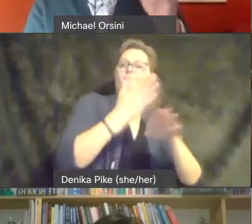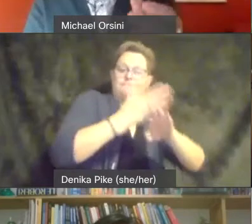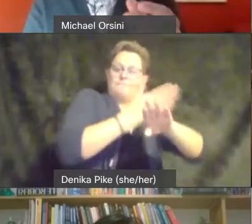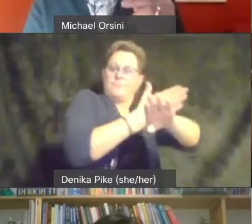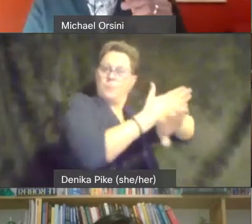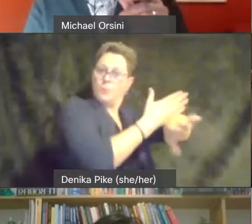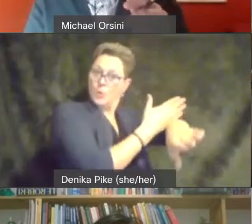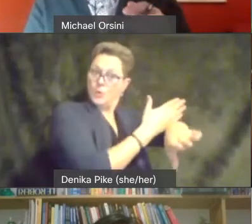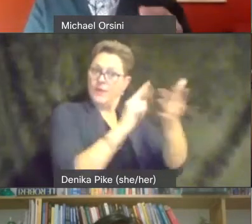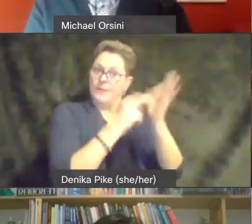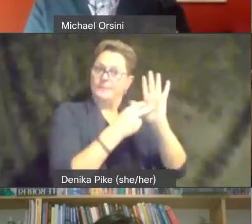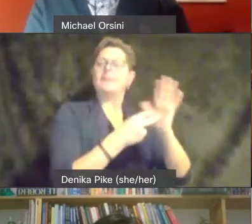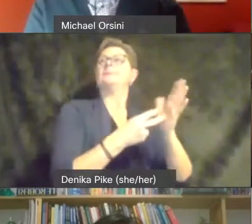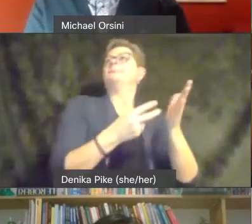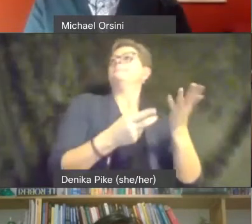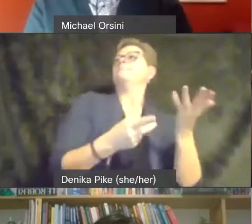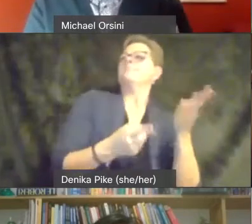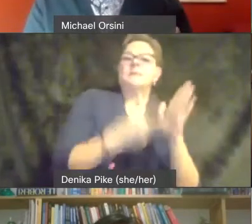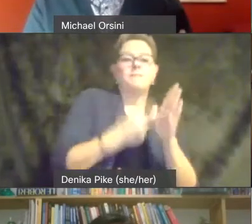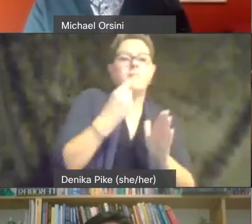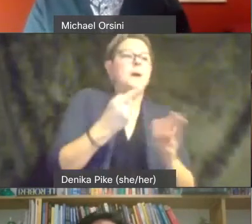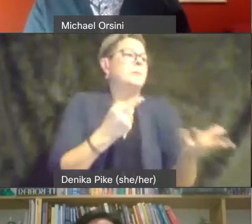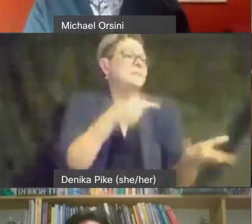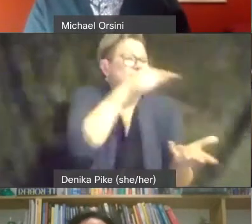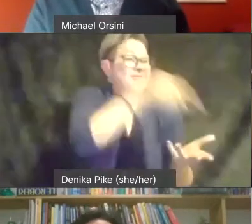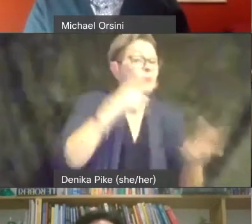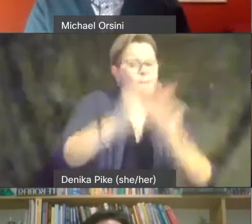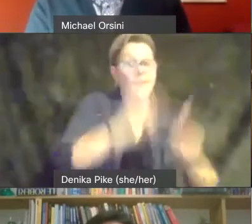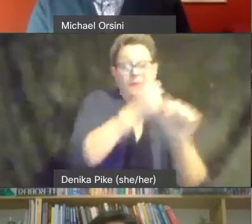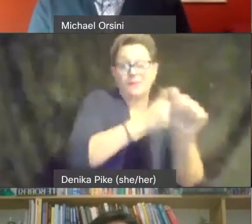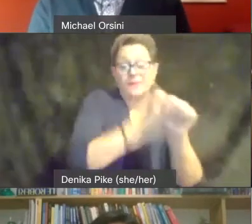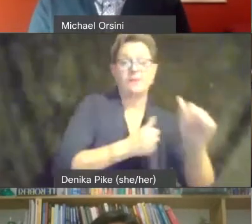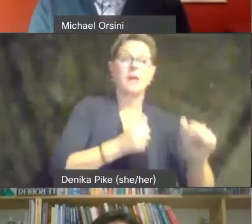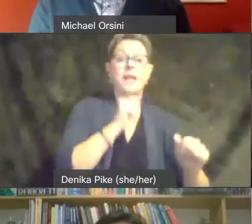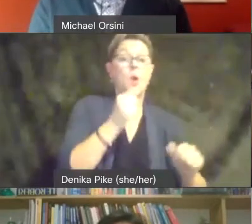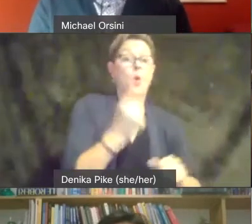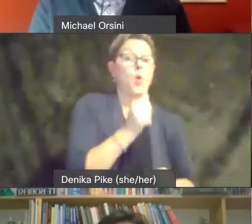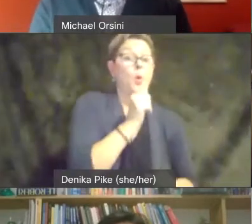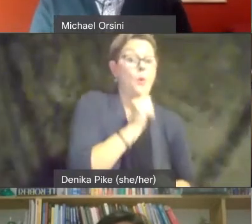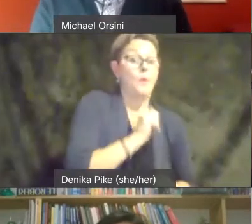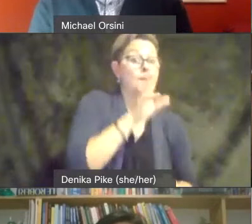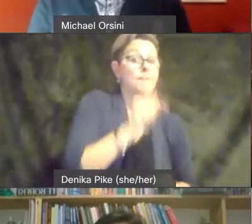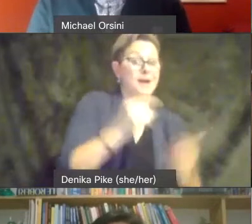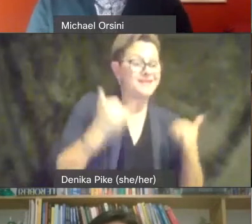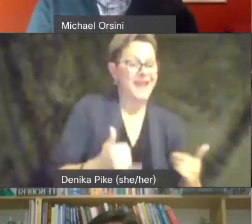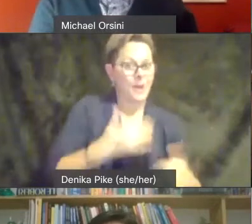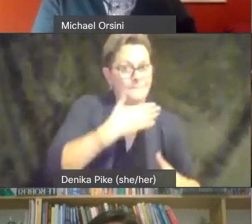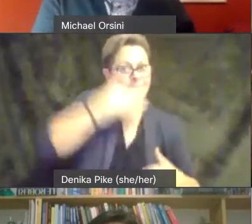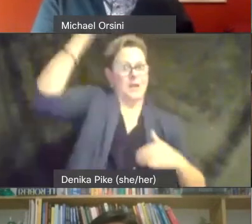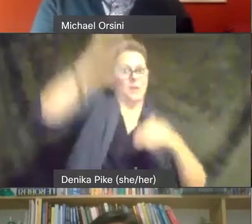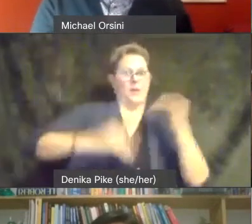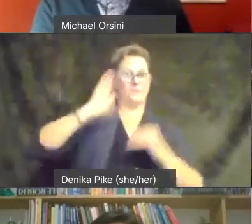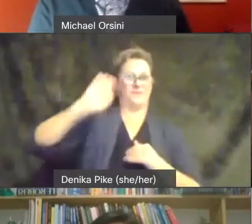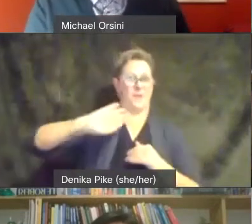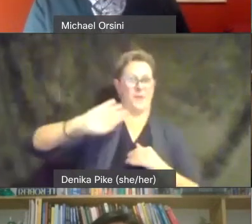And enhance subjects, somebody who's not just coping or able to deal, but actually, in better shape now, even stronger than they were at times.